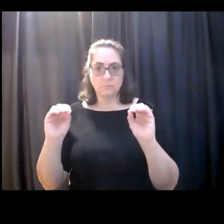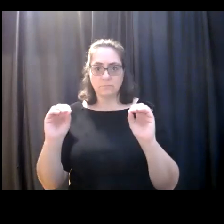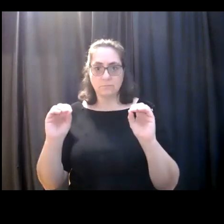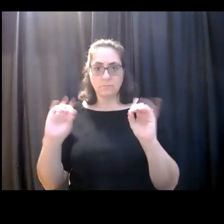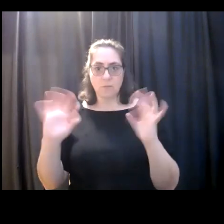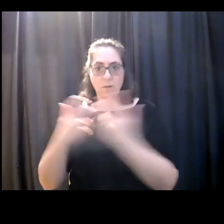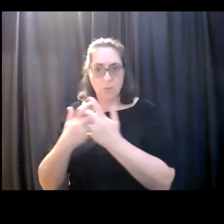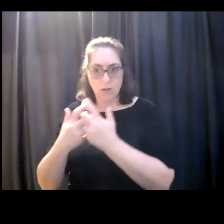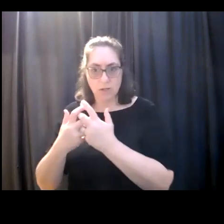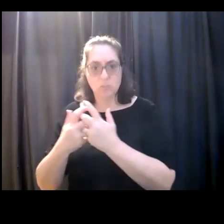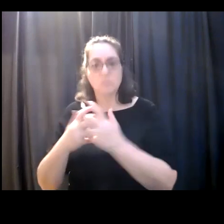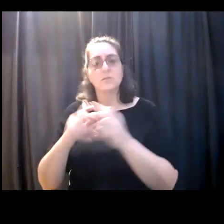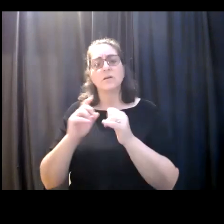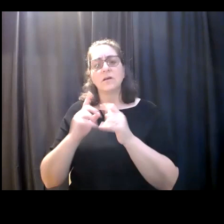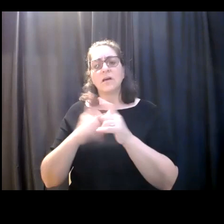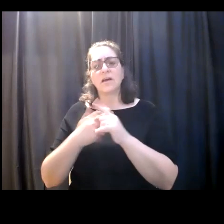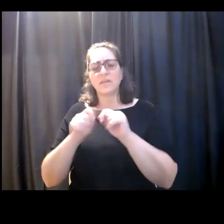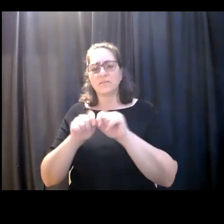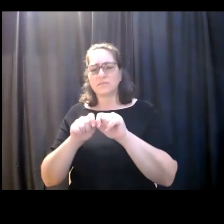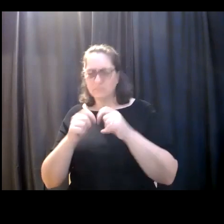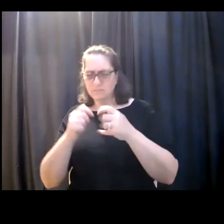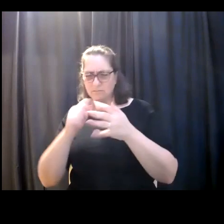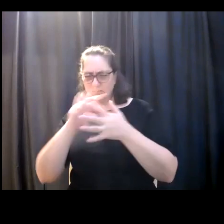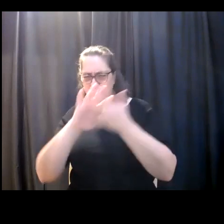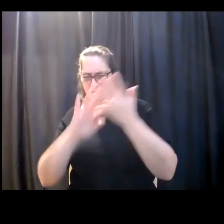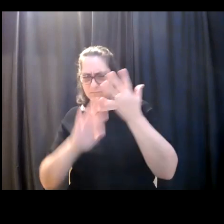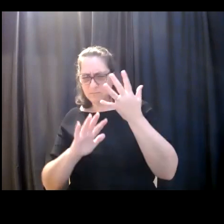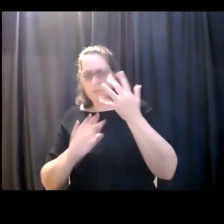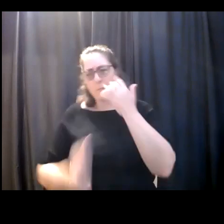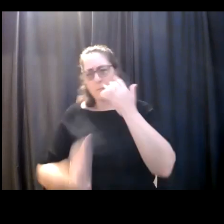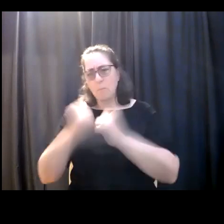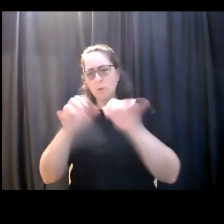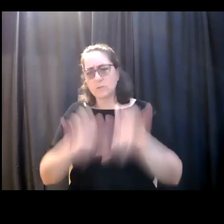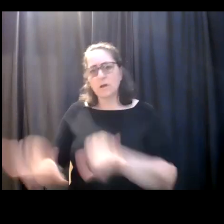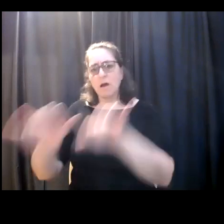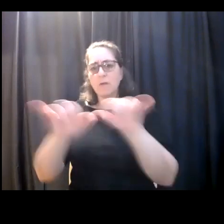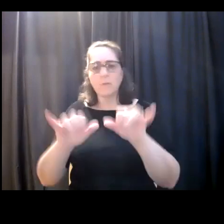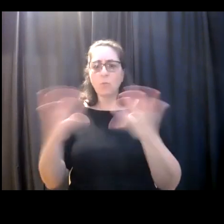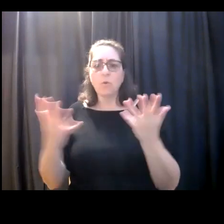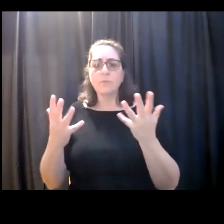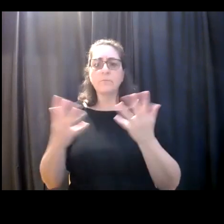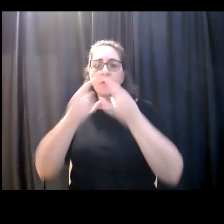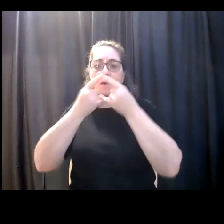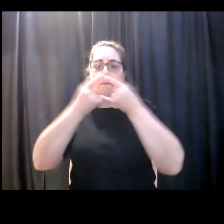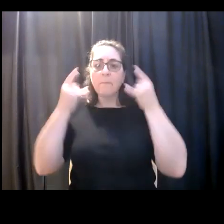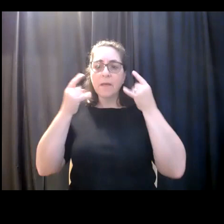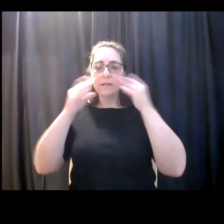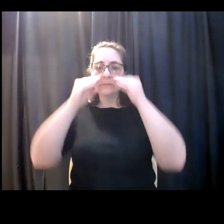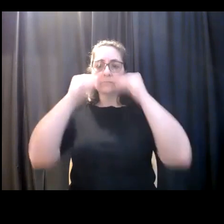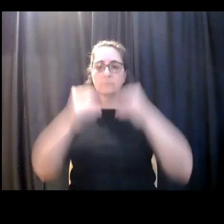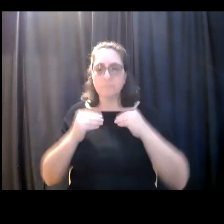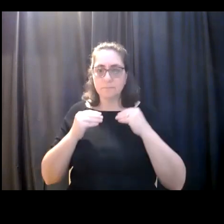There may be no waiting room. You may be asked to wait outside and receive a call or text when